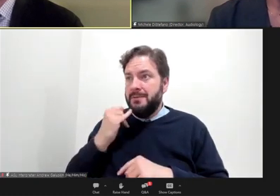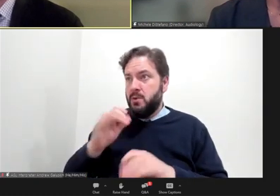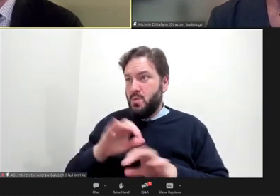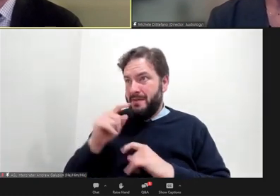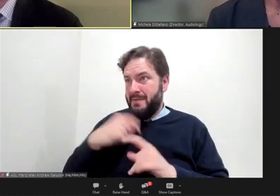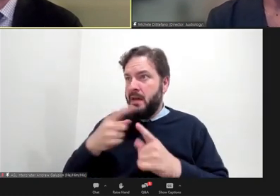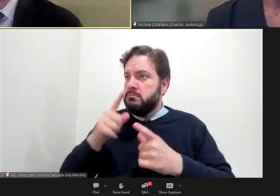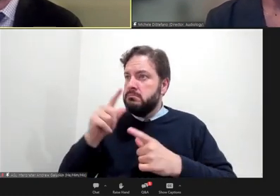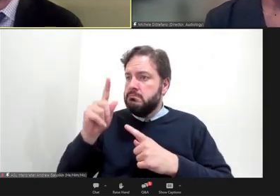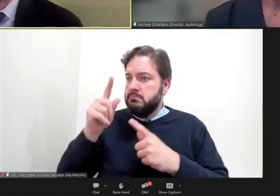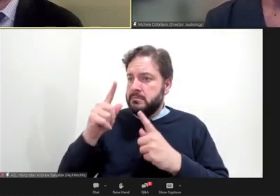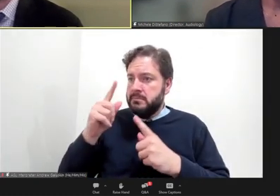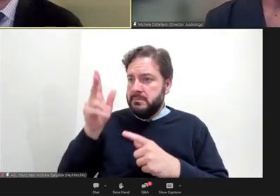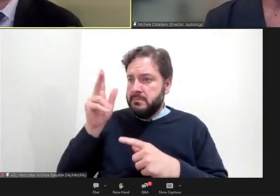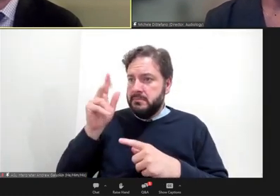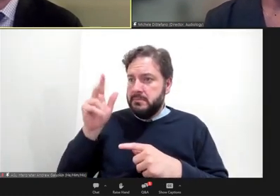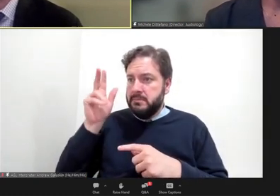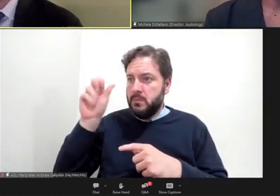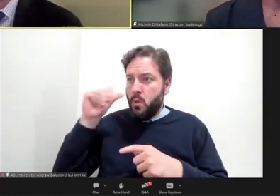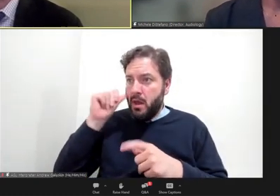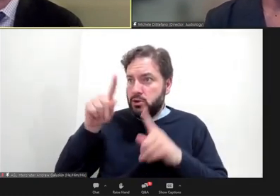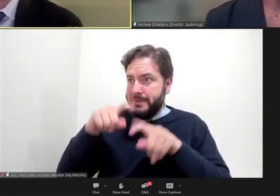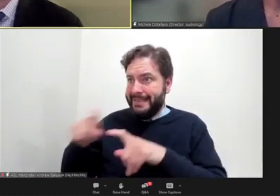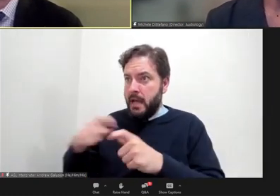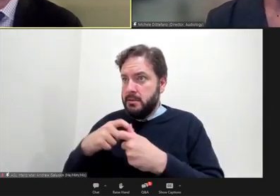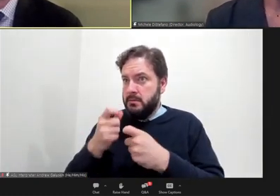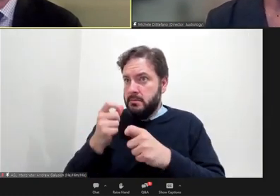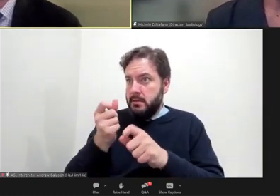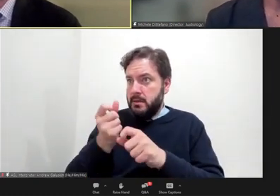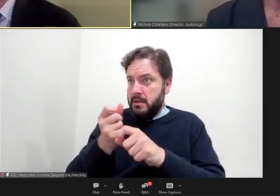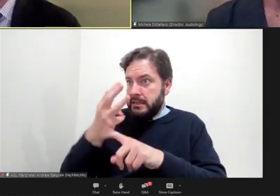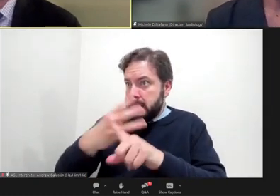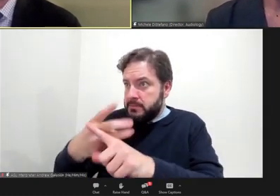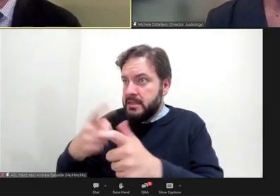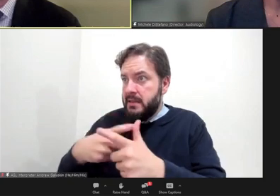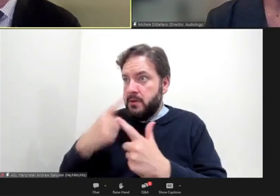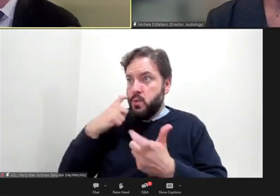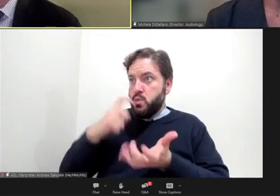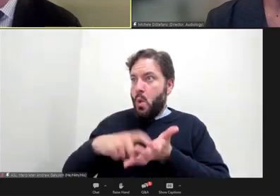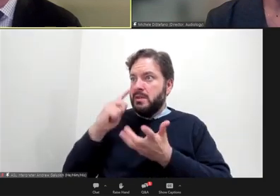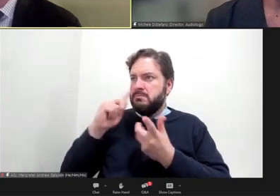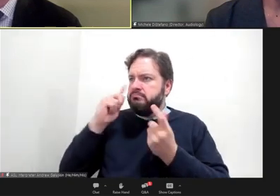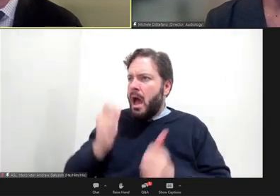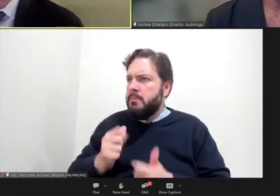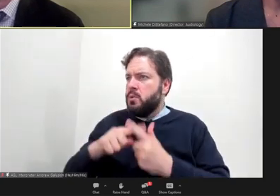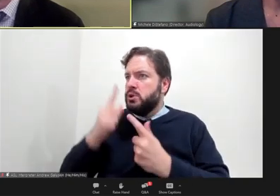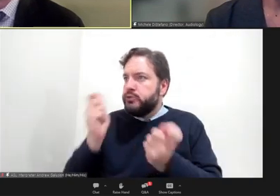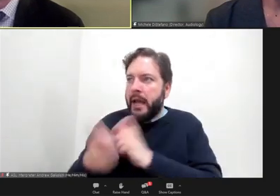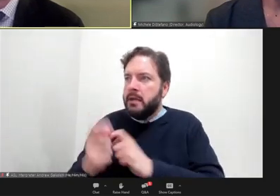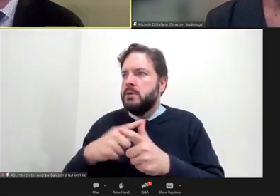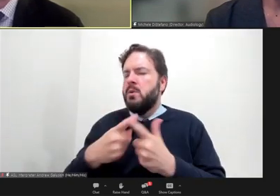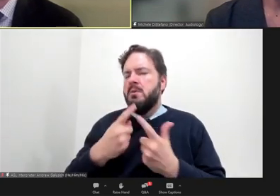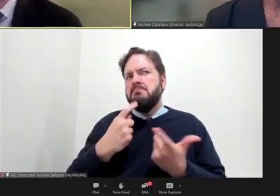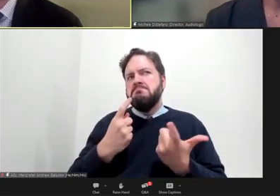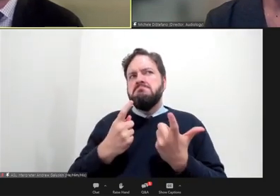test and all of a sudden there's a change in one ear... Then probably they would be seen sooner. But I think otherwise probably once a year is appropriate.